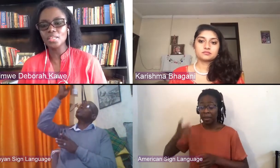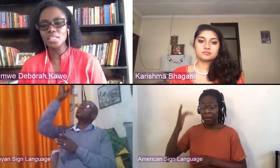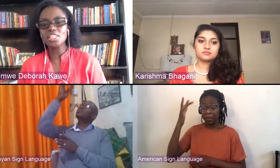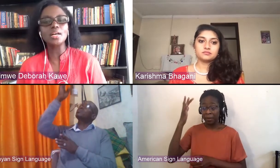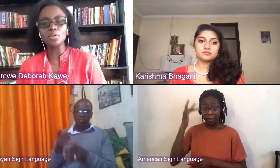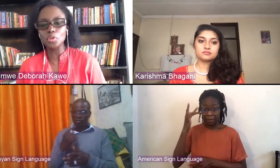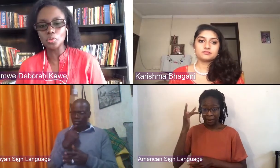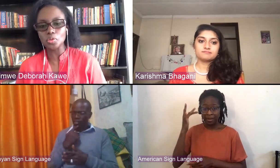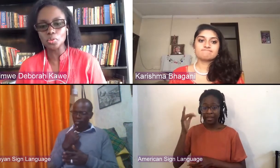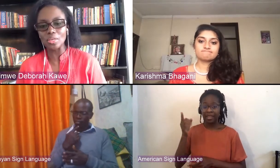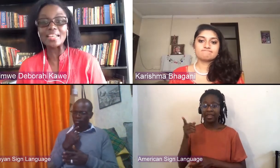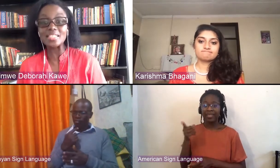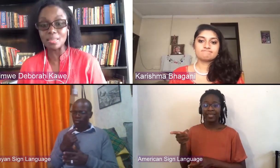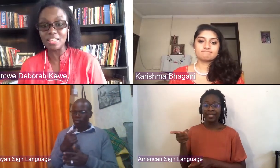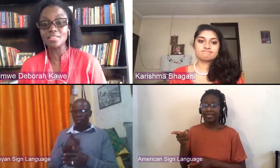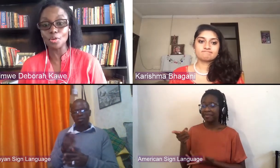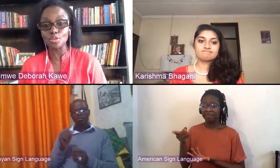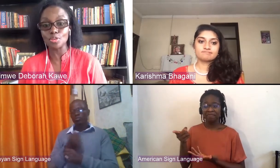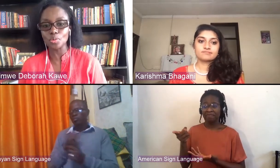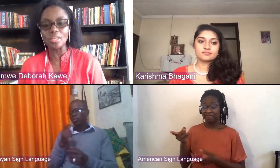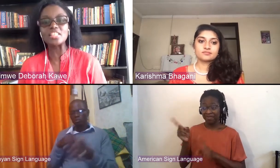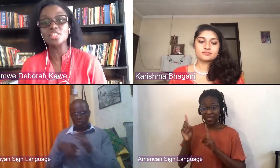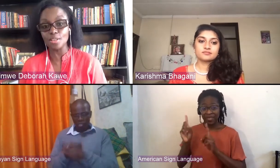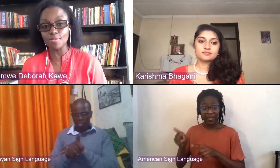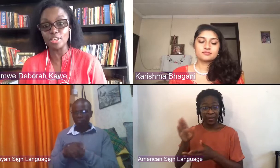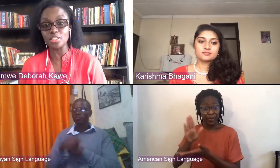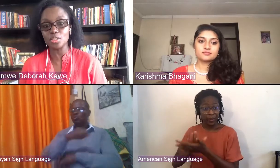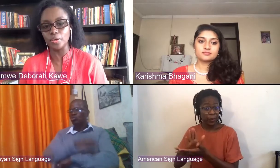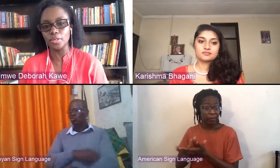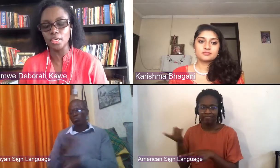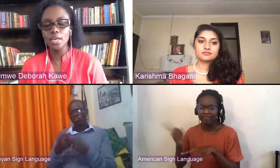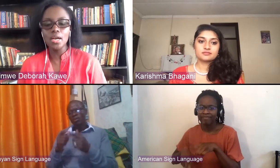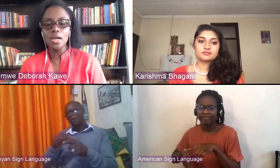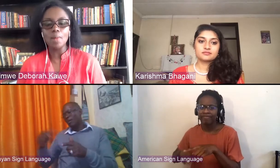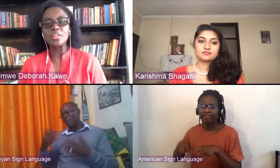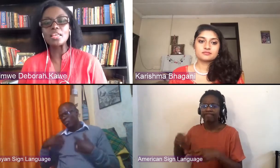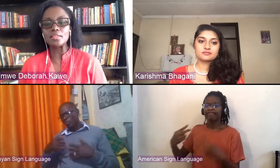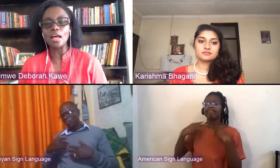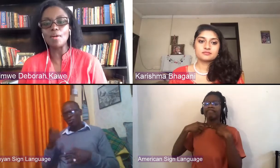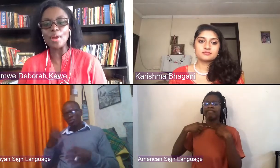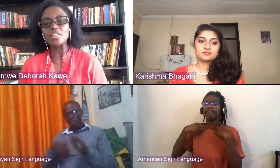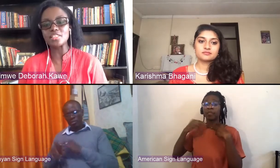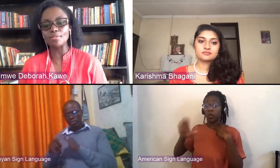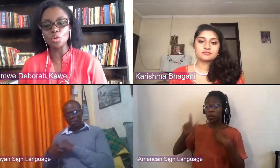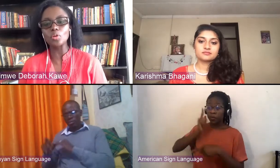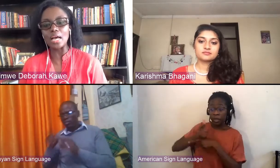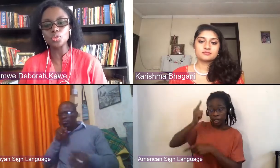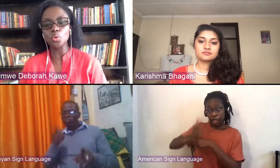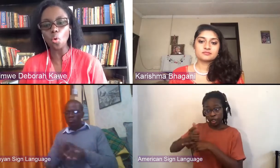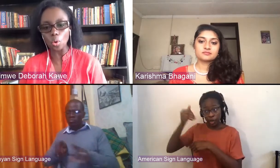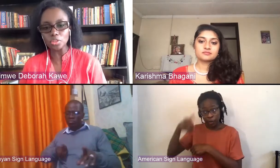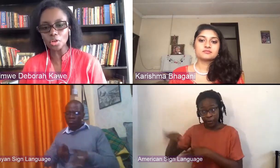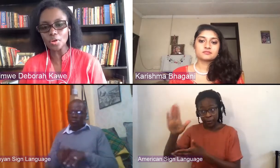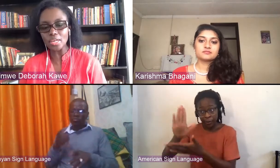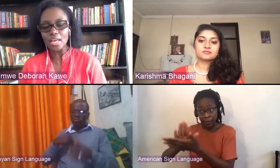she cannot go to school and her siblings are going to school, and she's the first born but her parents have told her to hold on